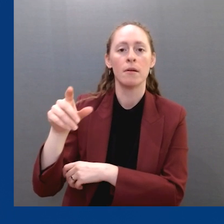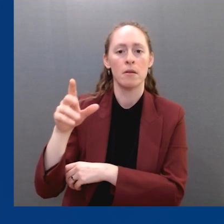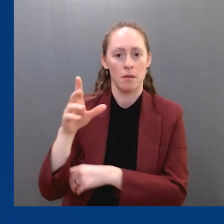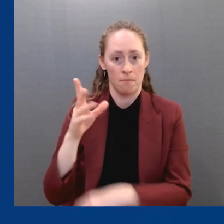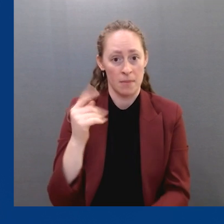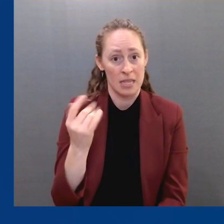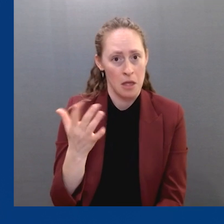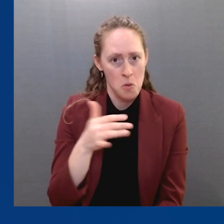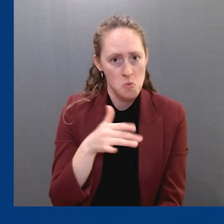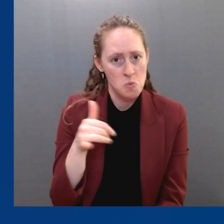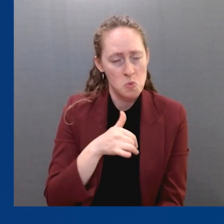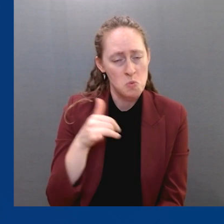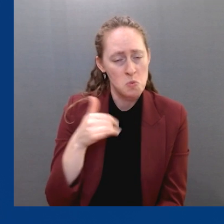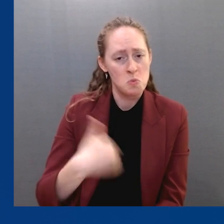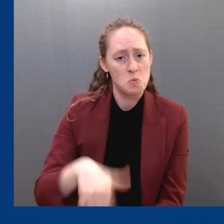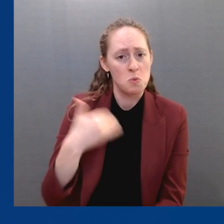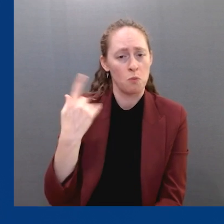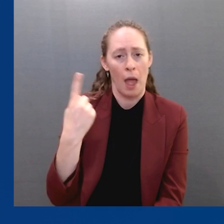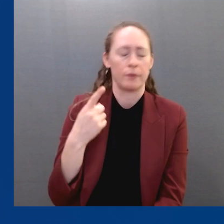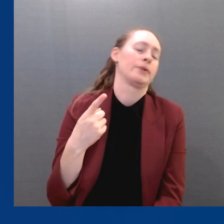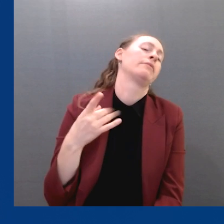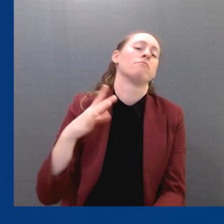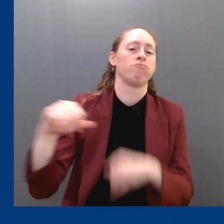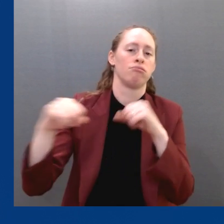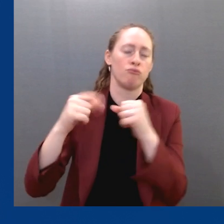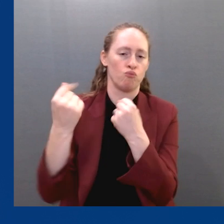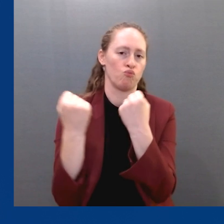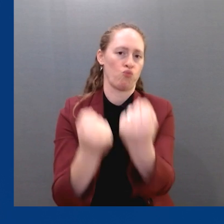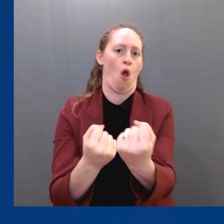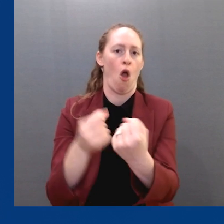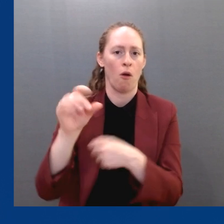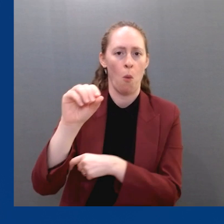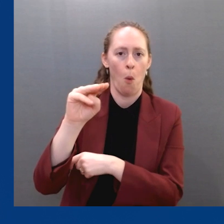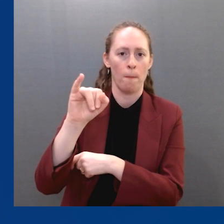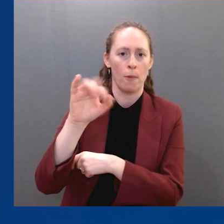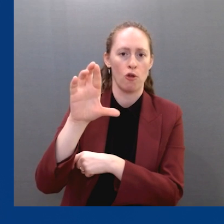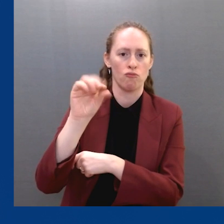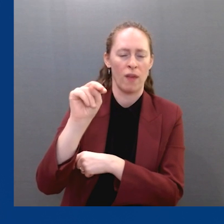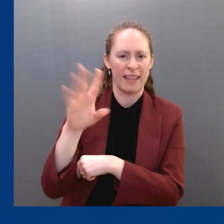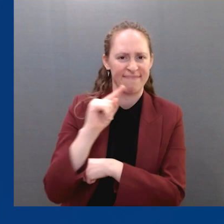has been particularly problematic. Next slide, because as you see here